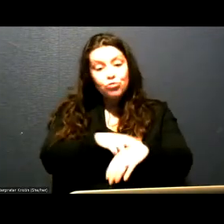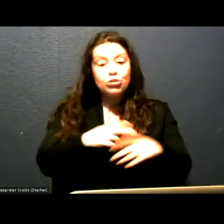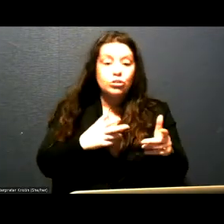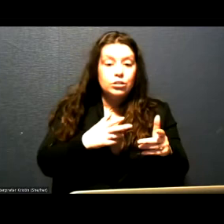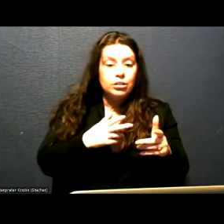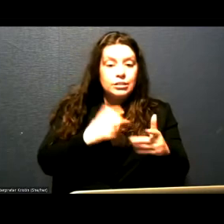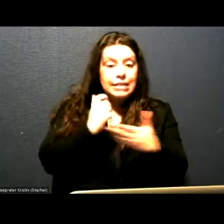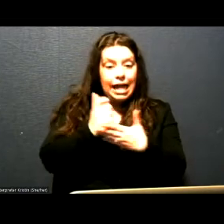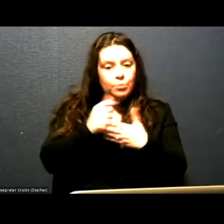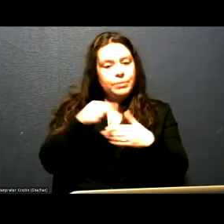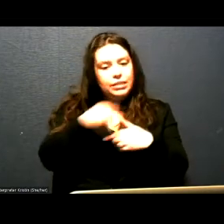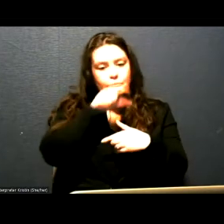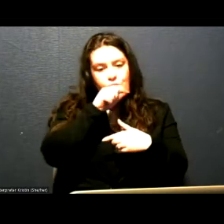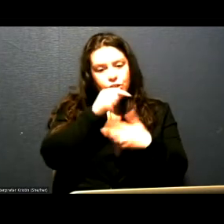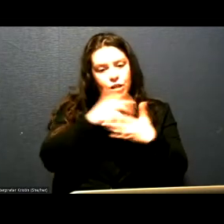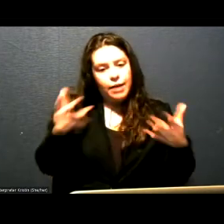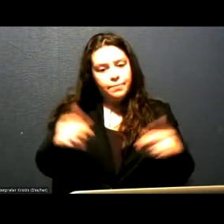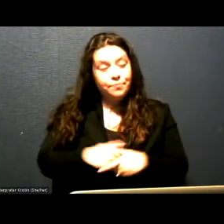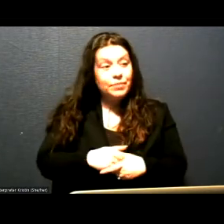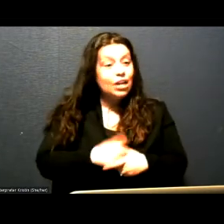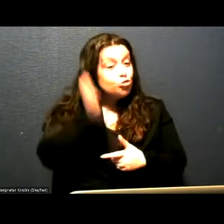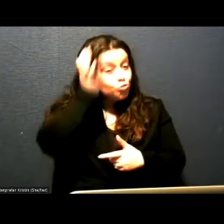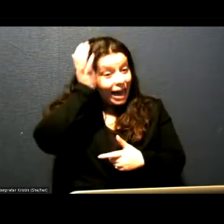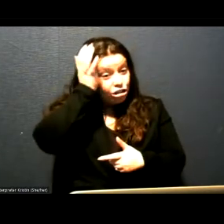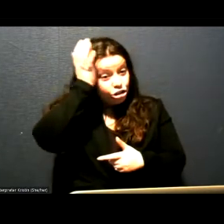There's a lot, a lot, of garbage in the water, even if, you know, there's garbage